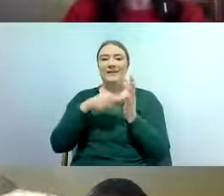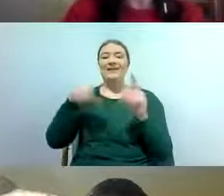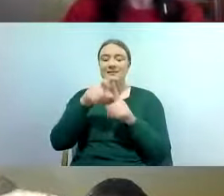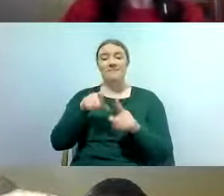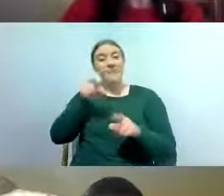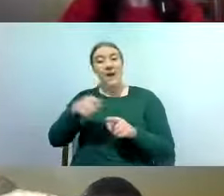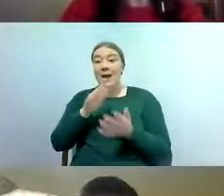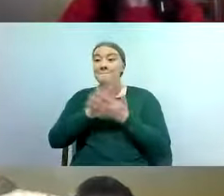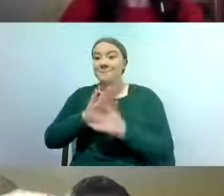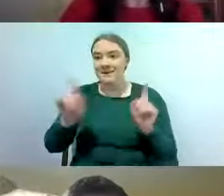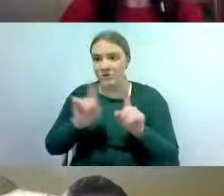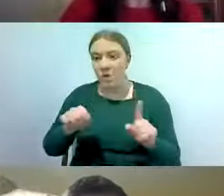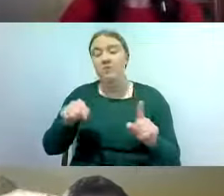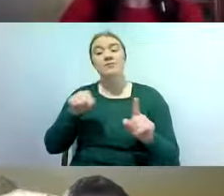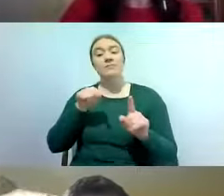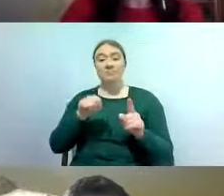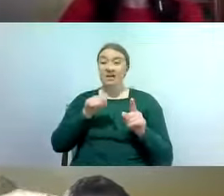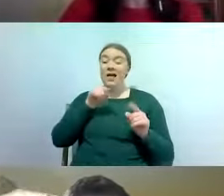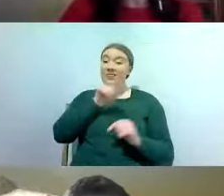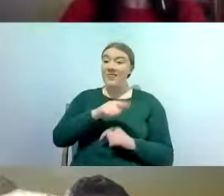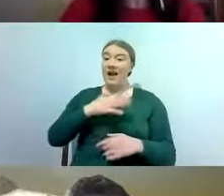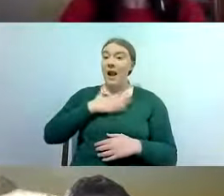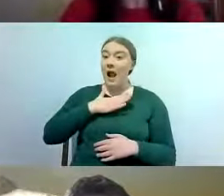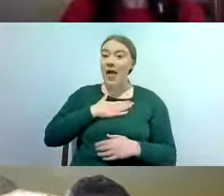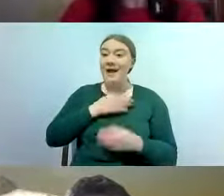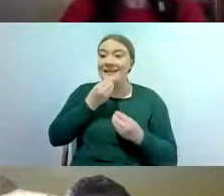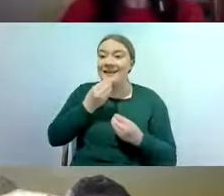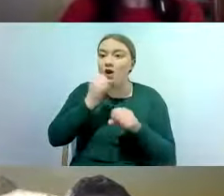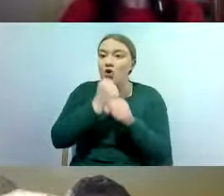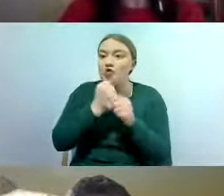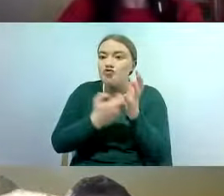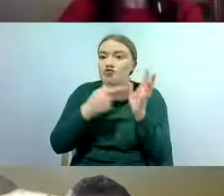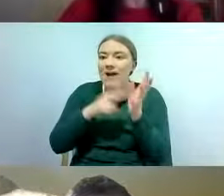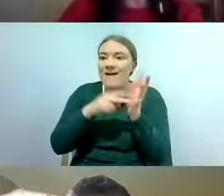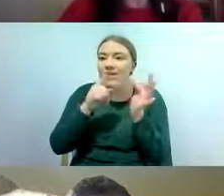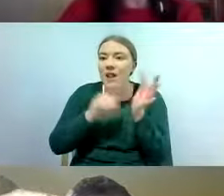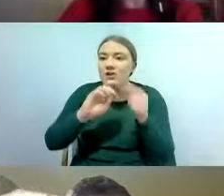and lithophilic means that they love to they love gravel basically so they love to feed in it